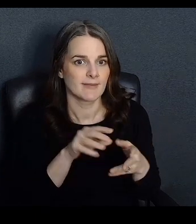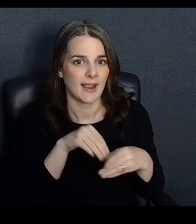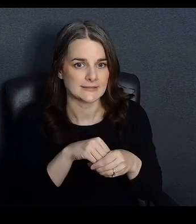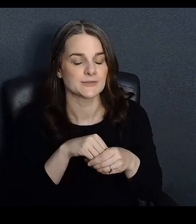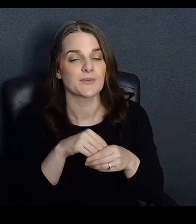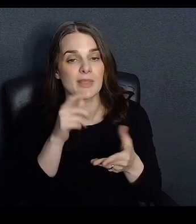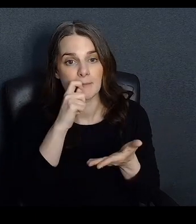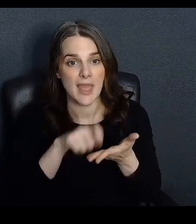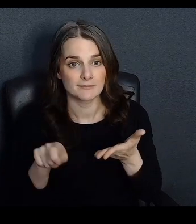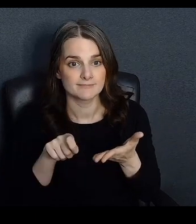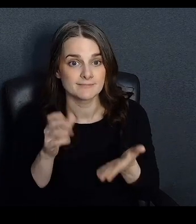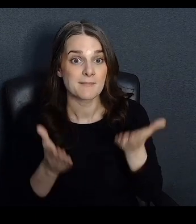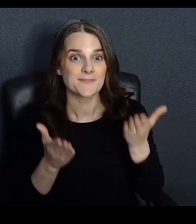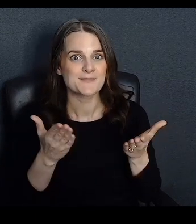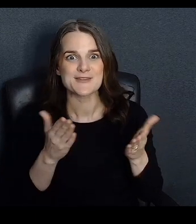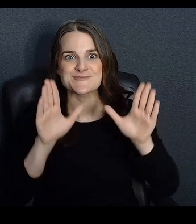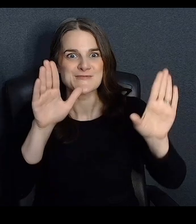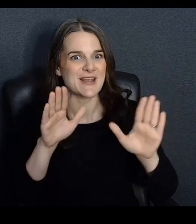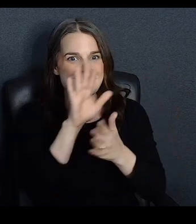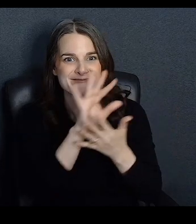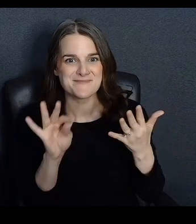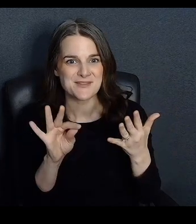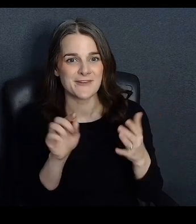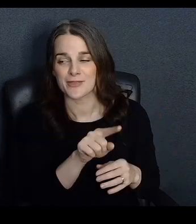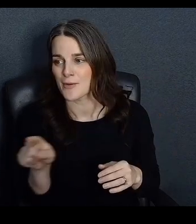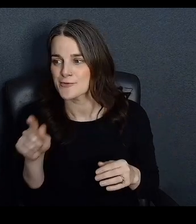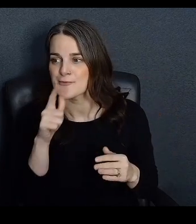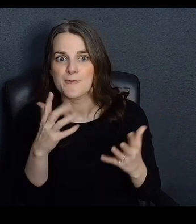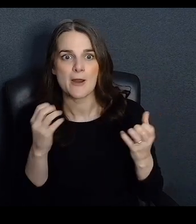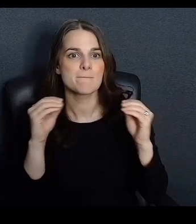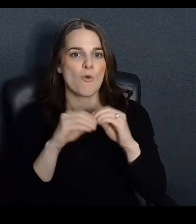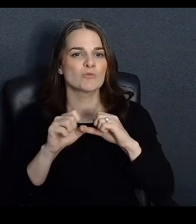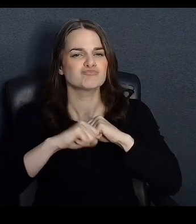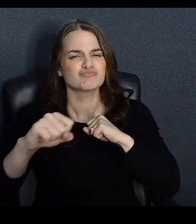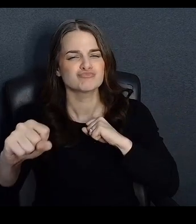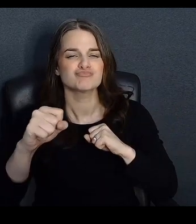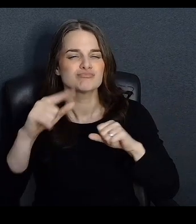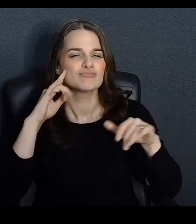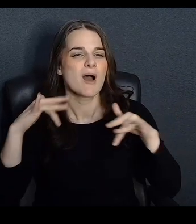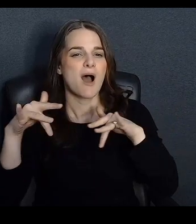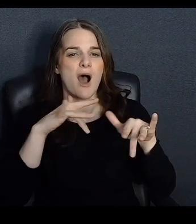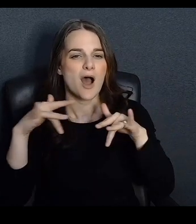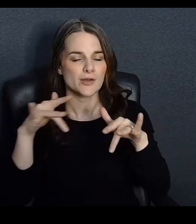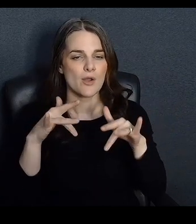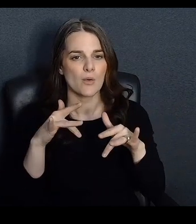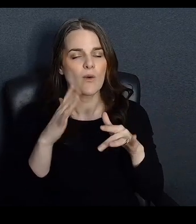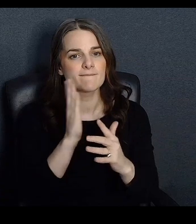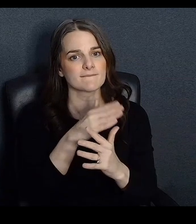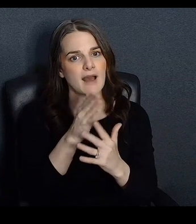But this could be a great option for someone who wants to have longer audio files that won't necessarily